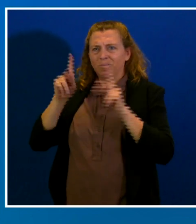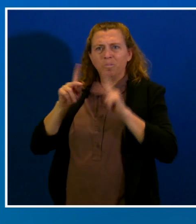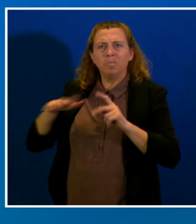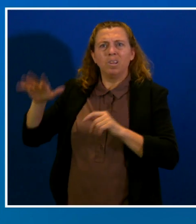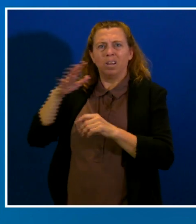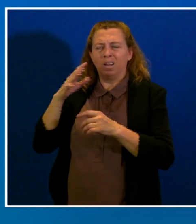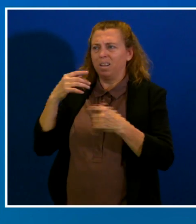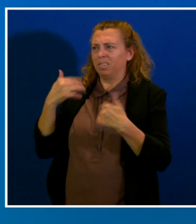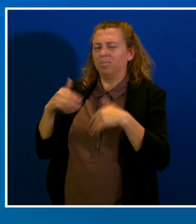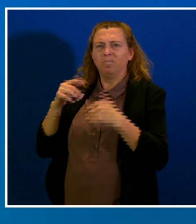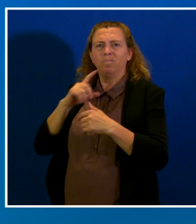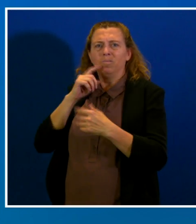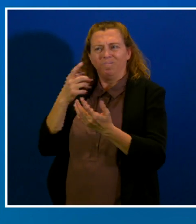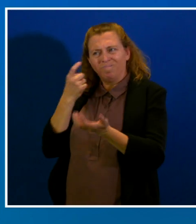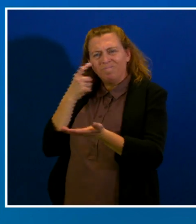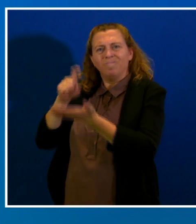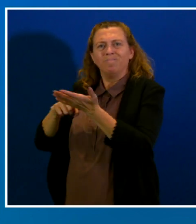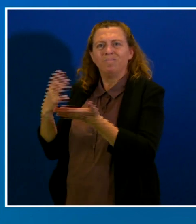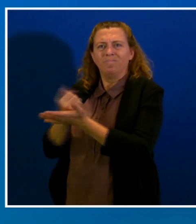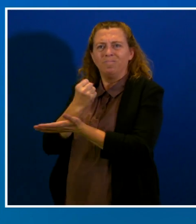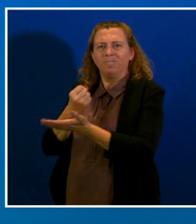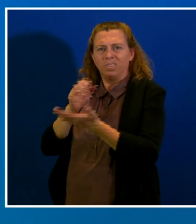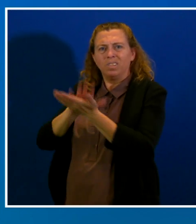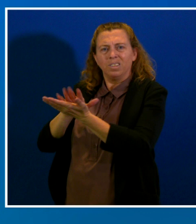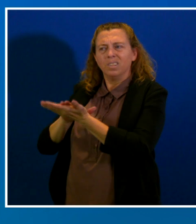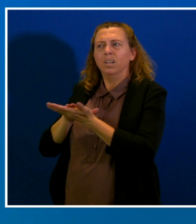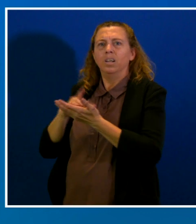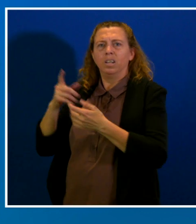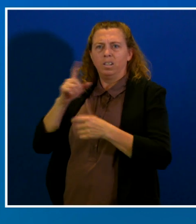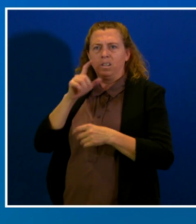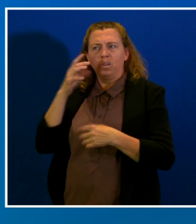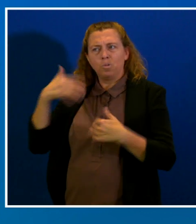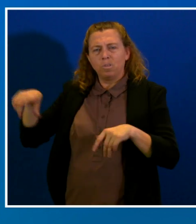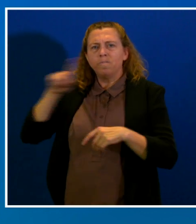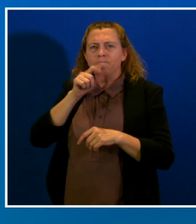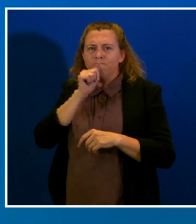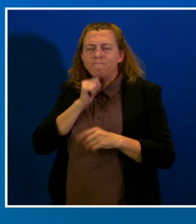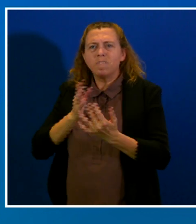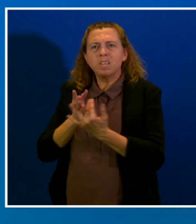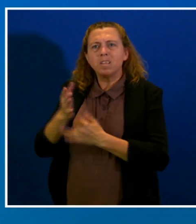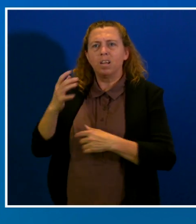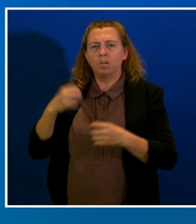Pandemic fatigue and anxiety are very real for many people.